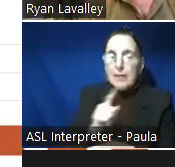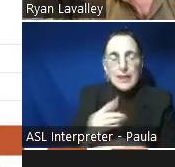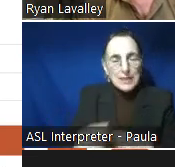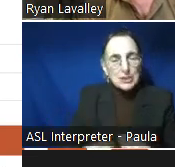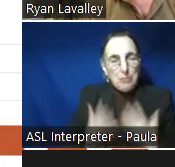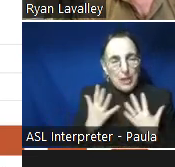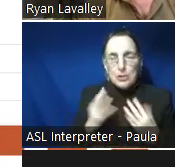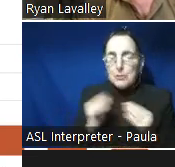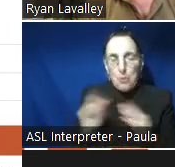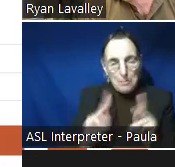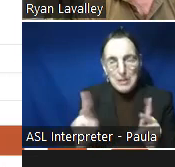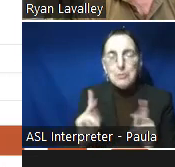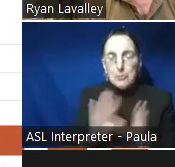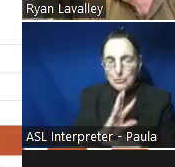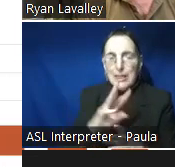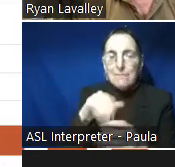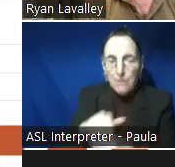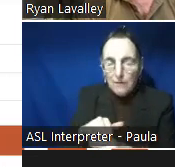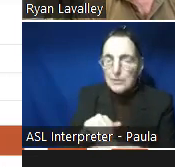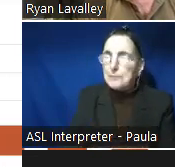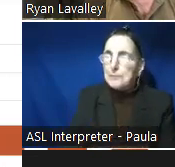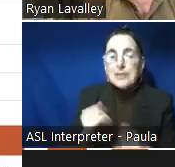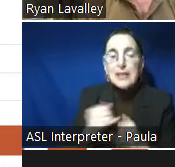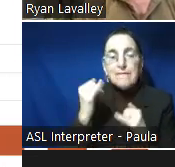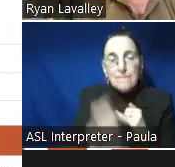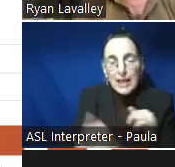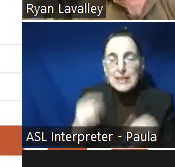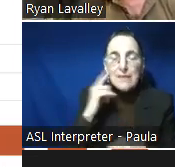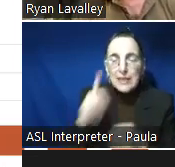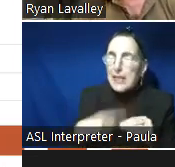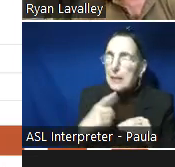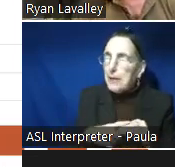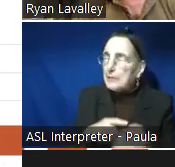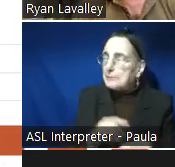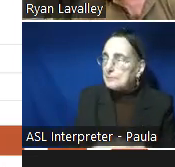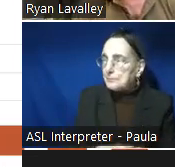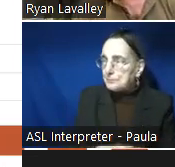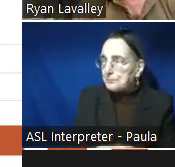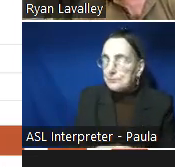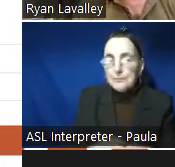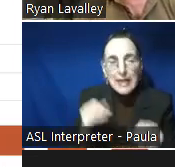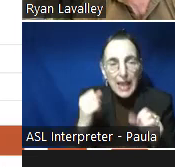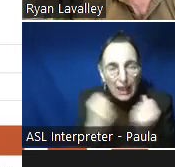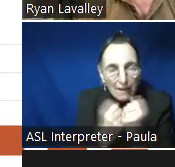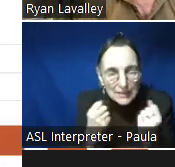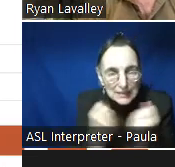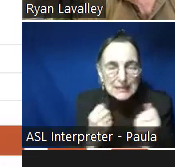And finally, building on that and thinking about the advocacy that the coalition is a part of as